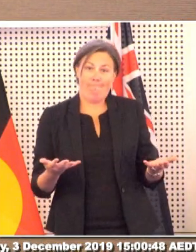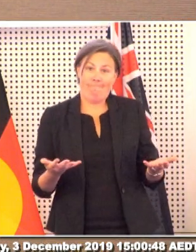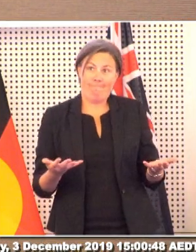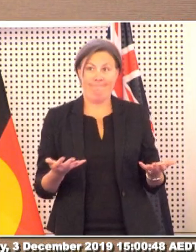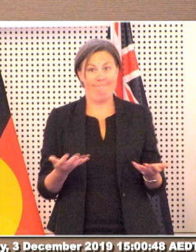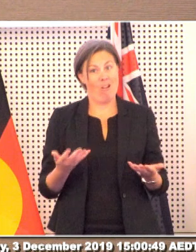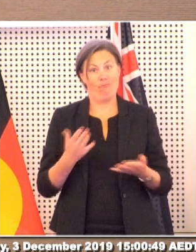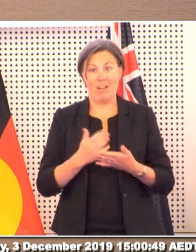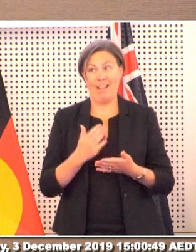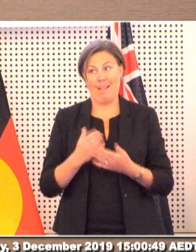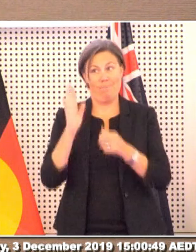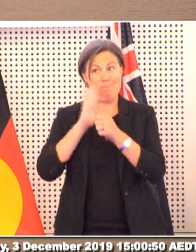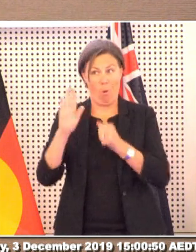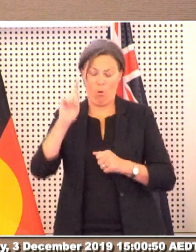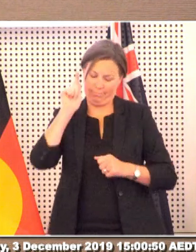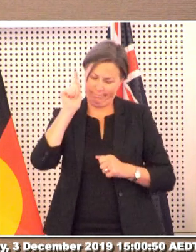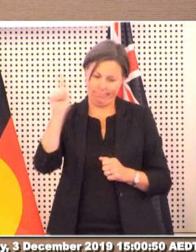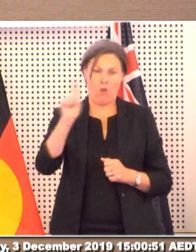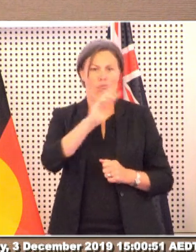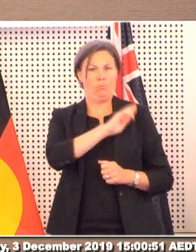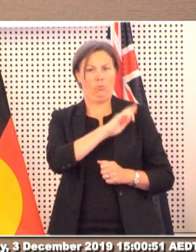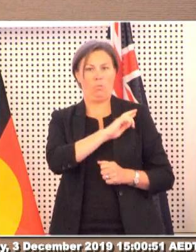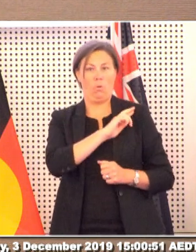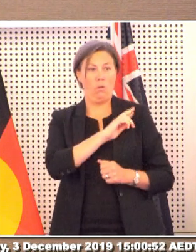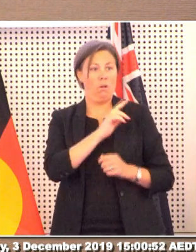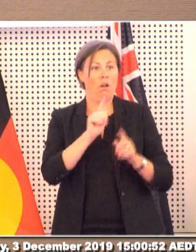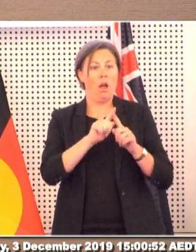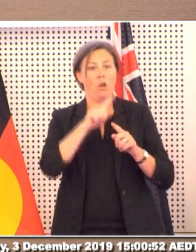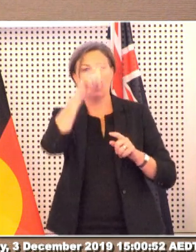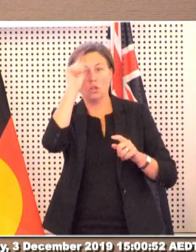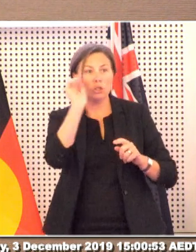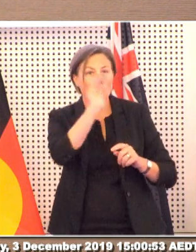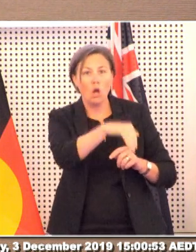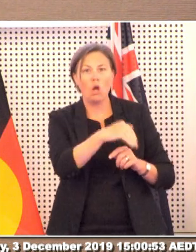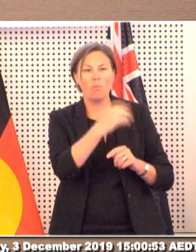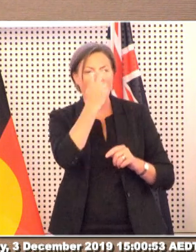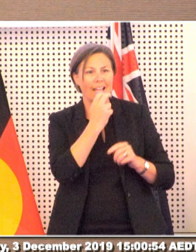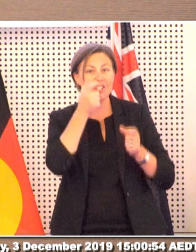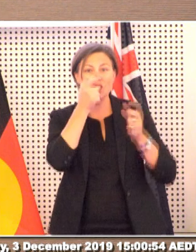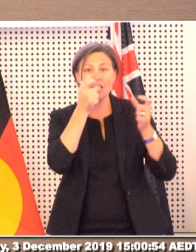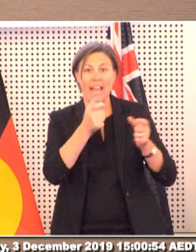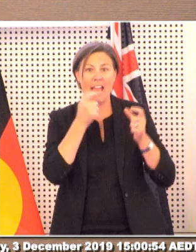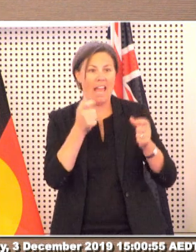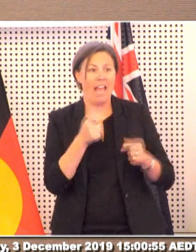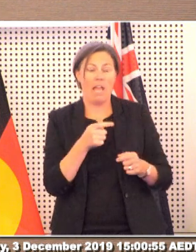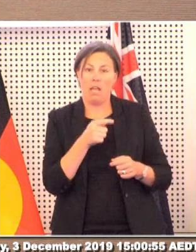I can tell you that aged care providers have absolutely been riveted by standard 8,